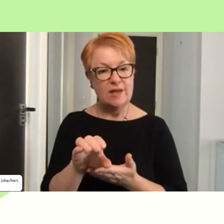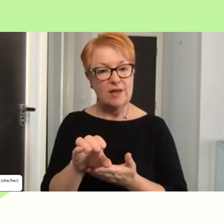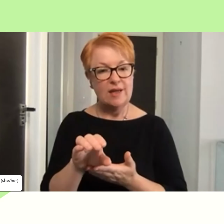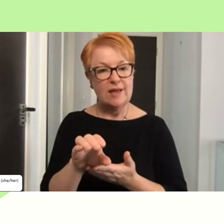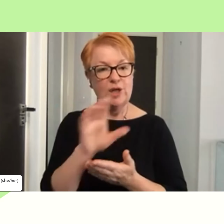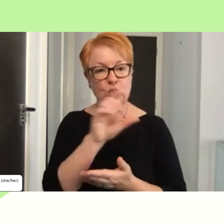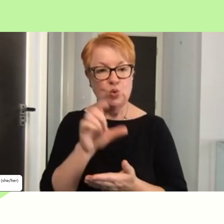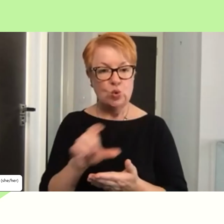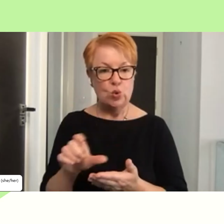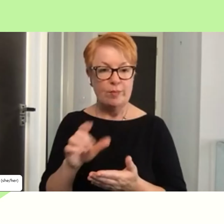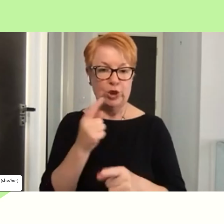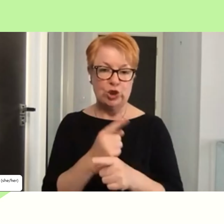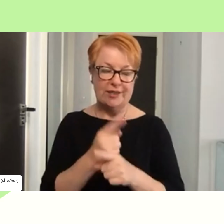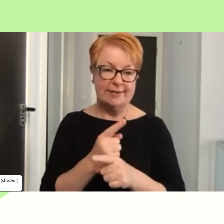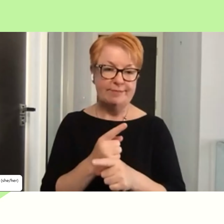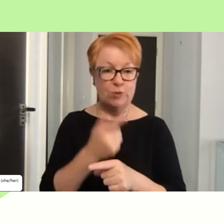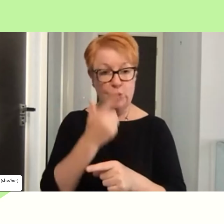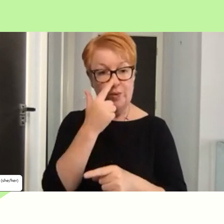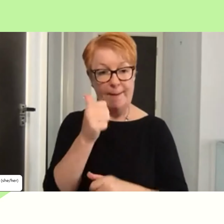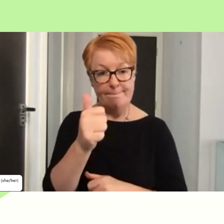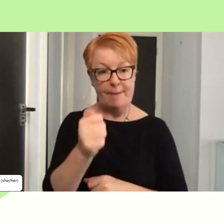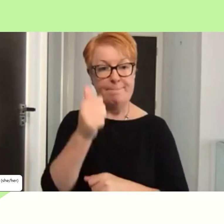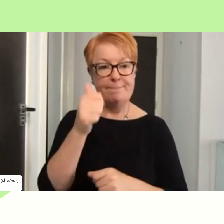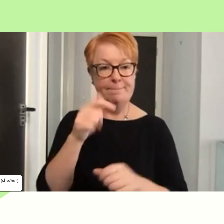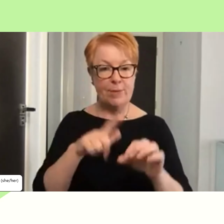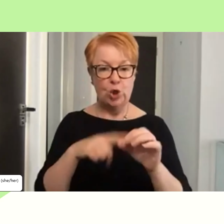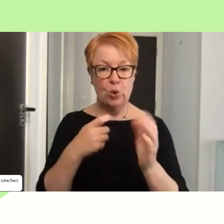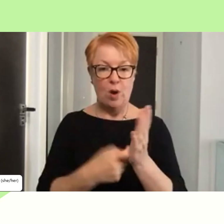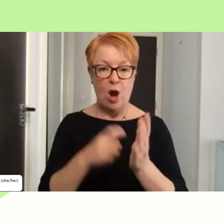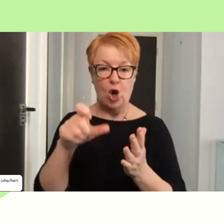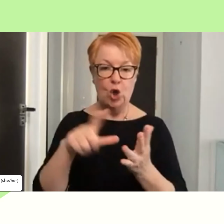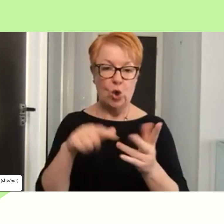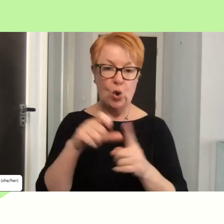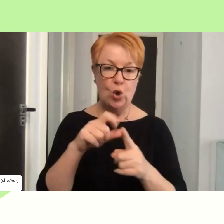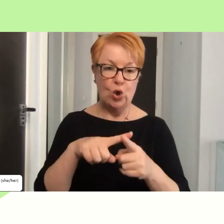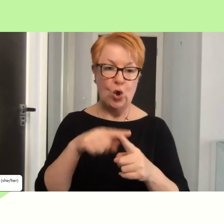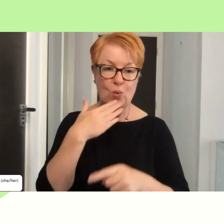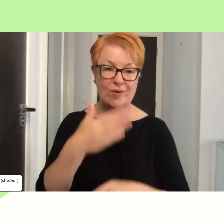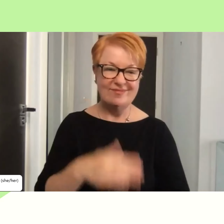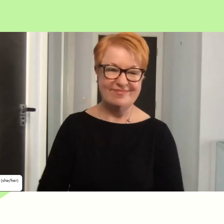and you can scan the QR code on the screen. Thank you.